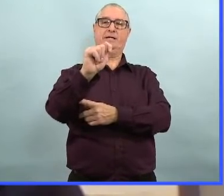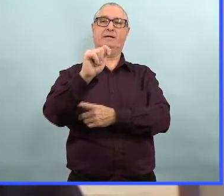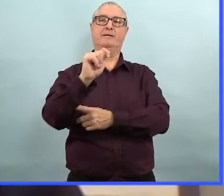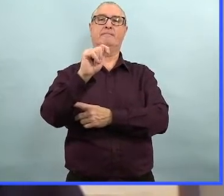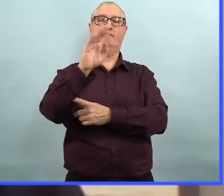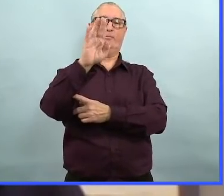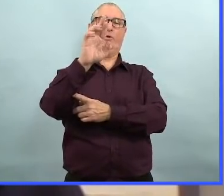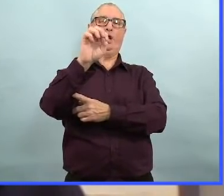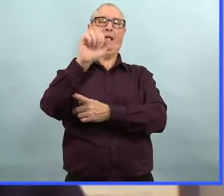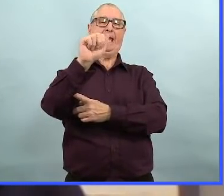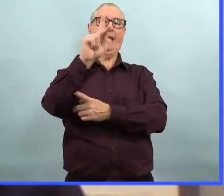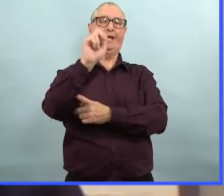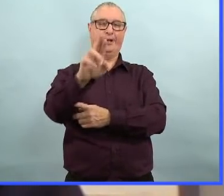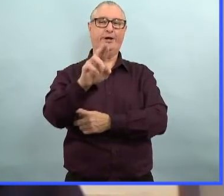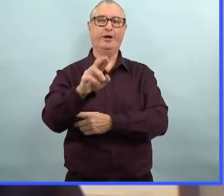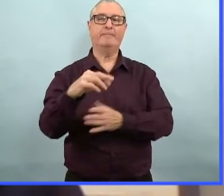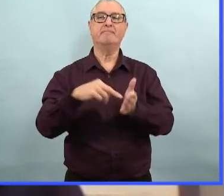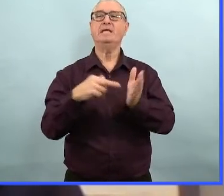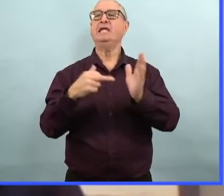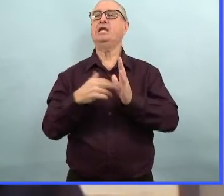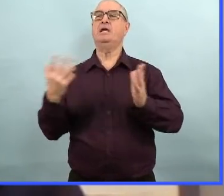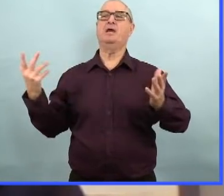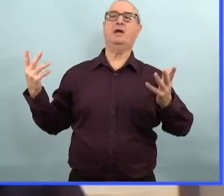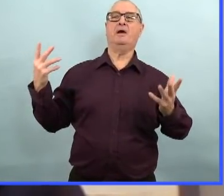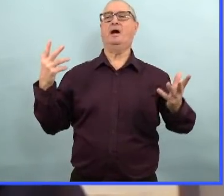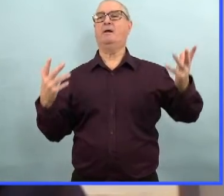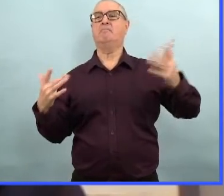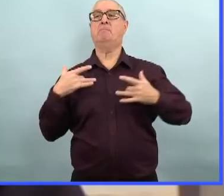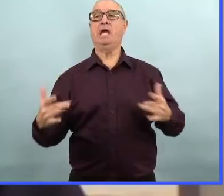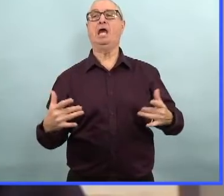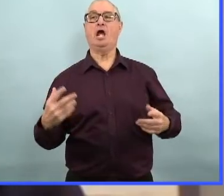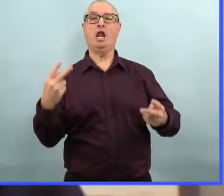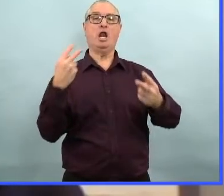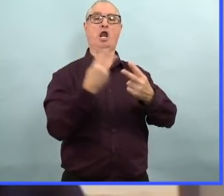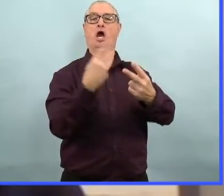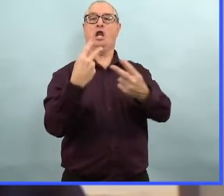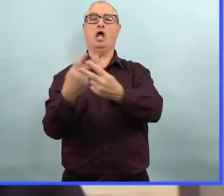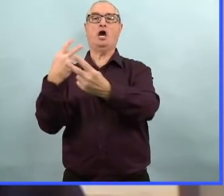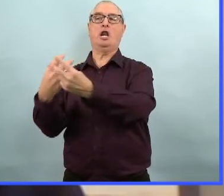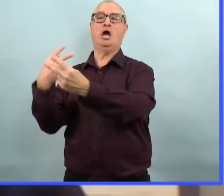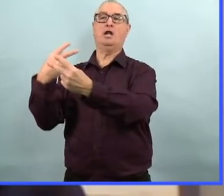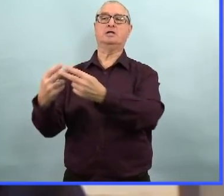lock things down and and um or or circuit breaker that two weeks from now or three